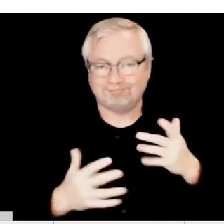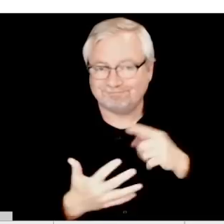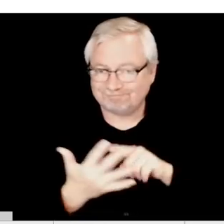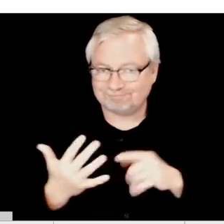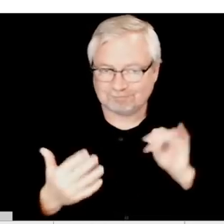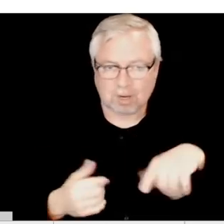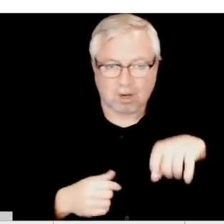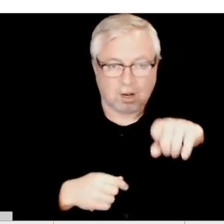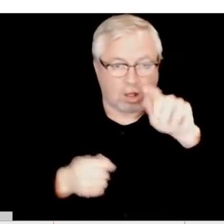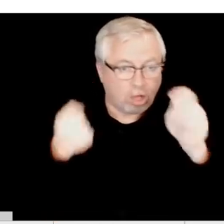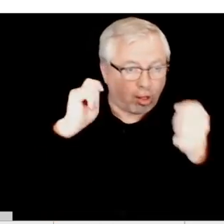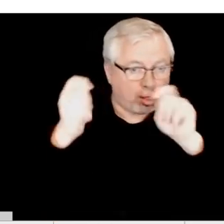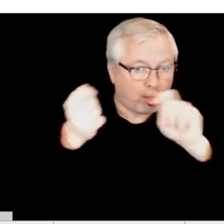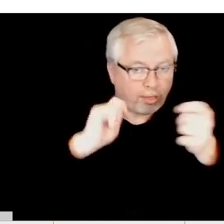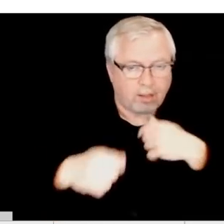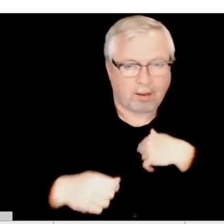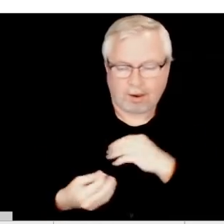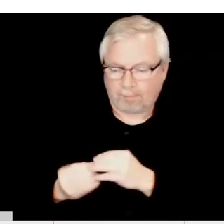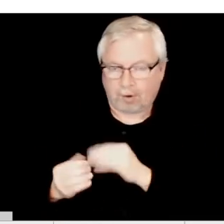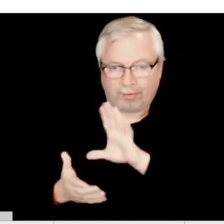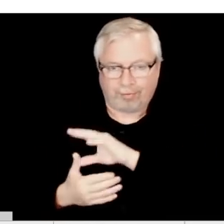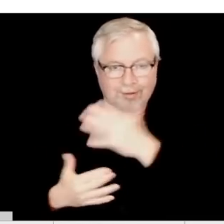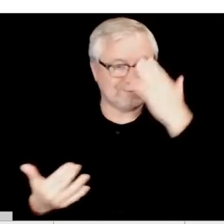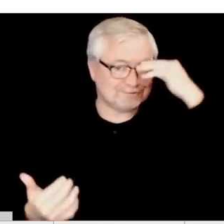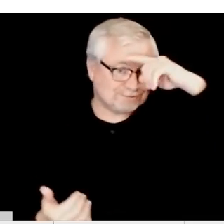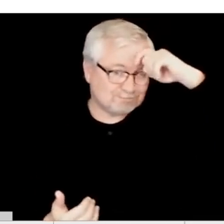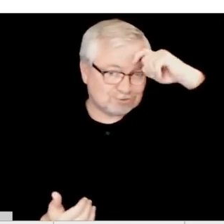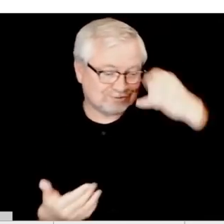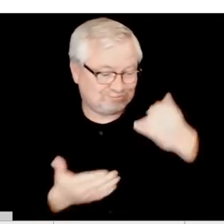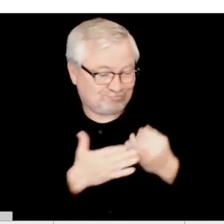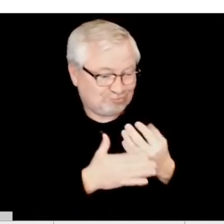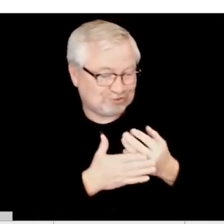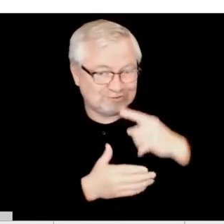spring weather.